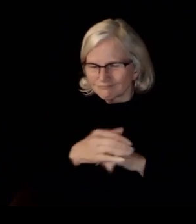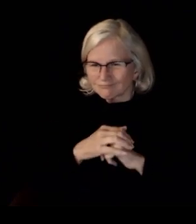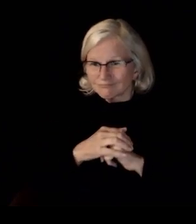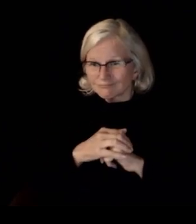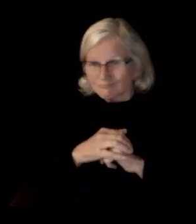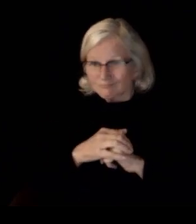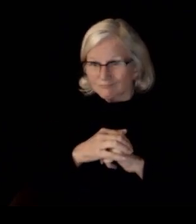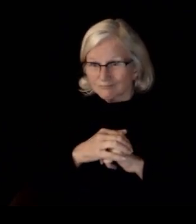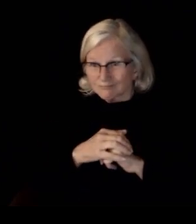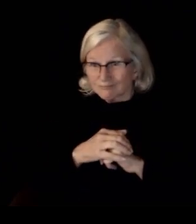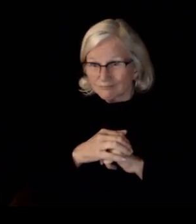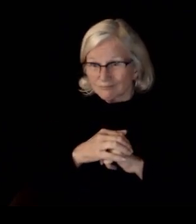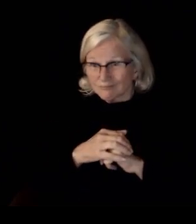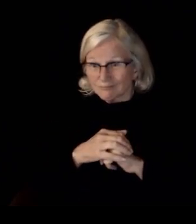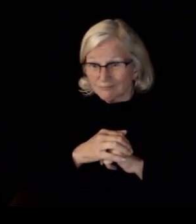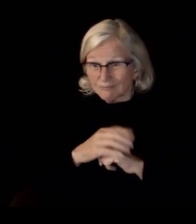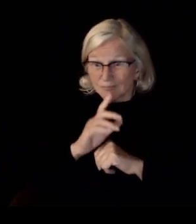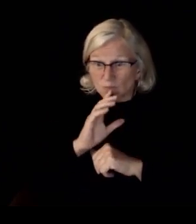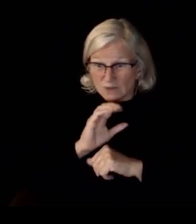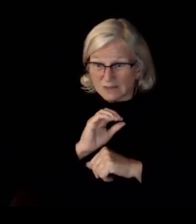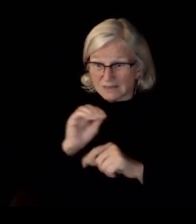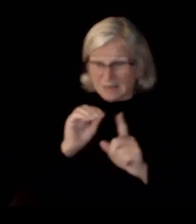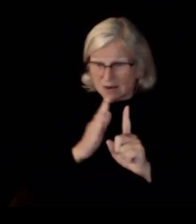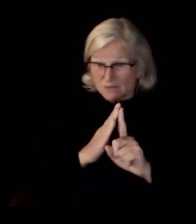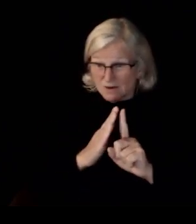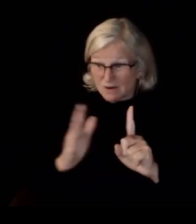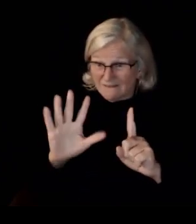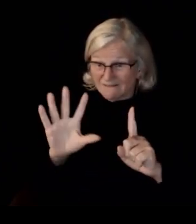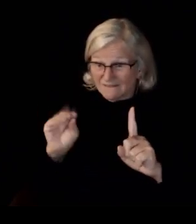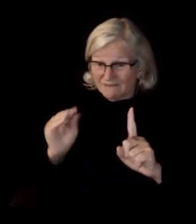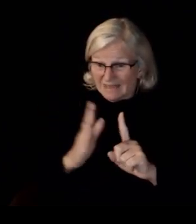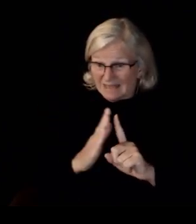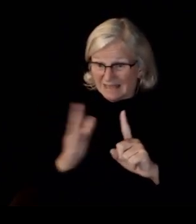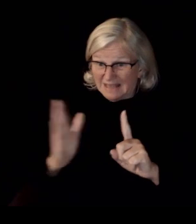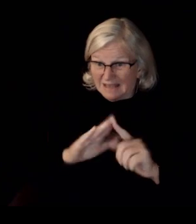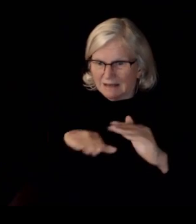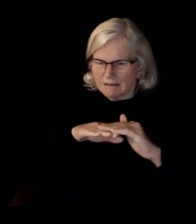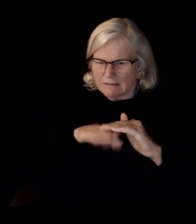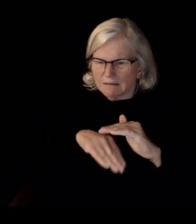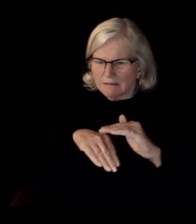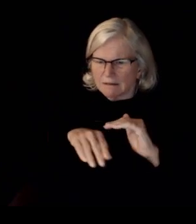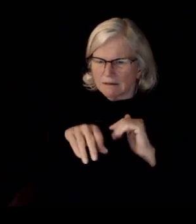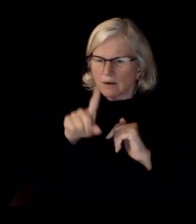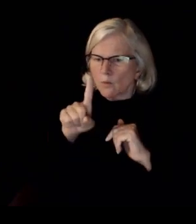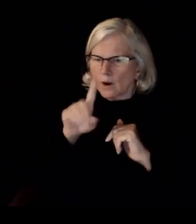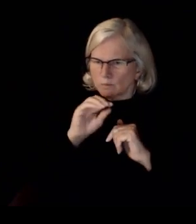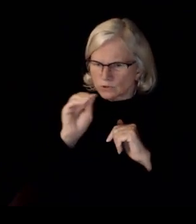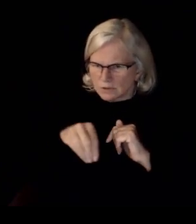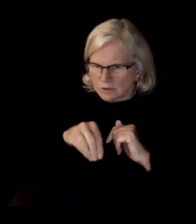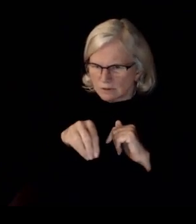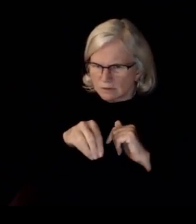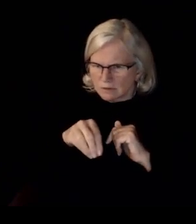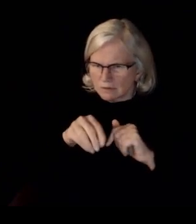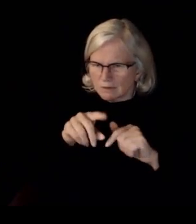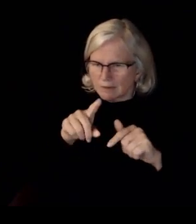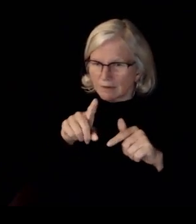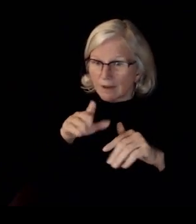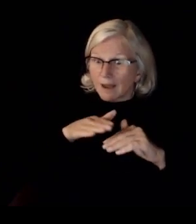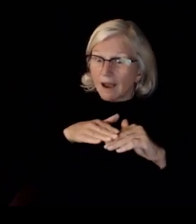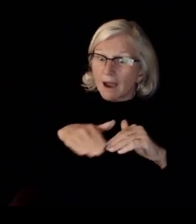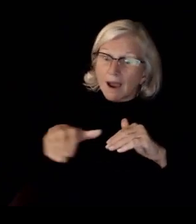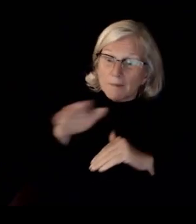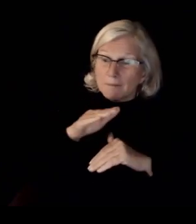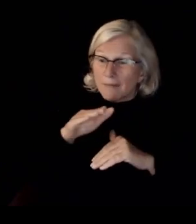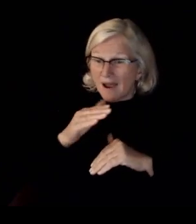then when you get to 50 it's 1.2 percent, 60 to 69 5.1 percent, 70-79 14.4, 80-89 30.1